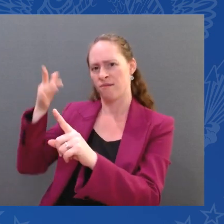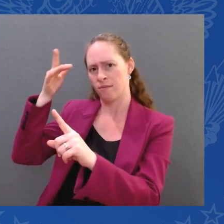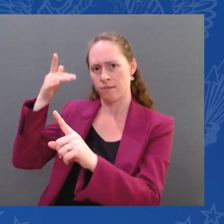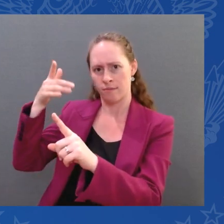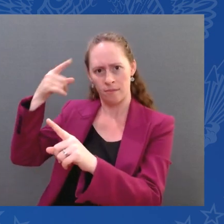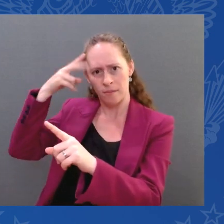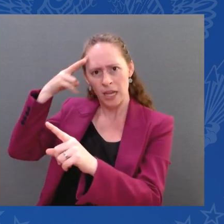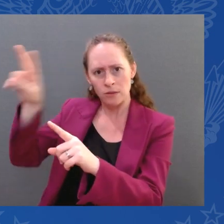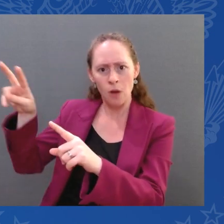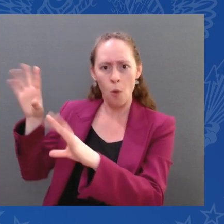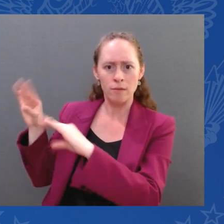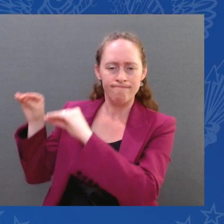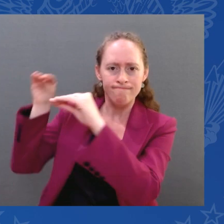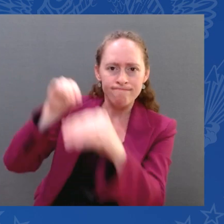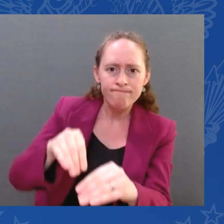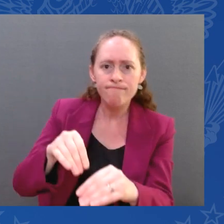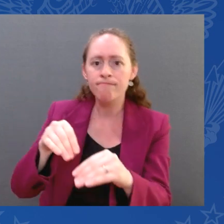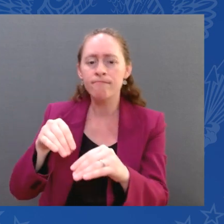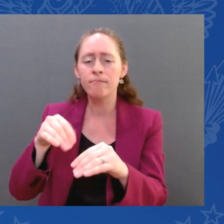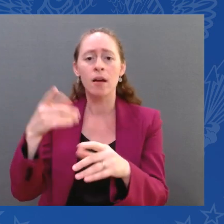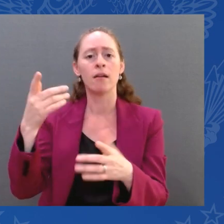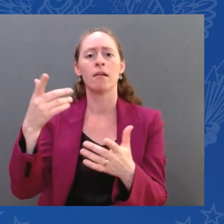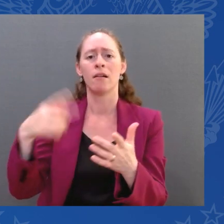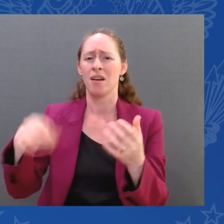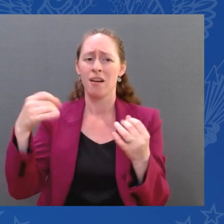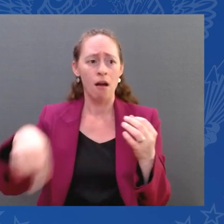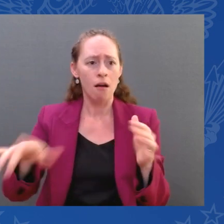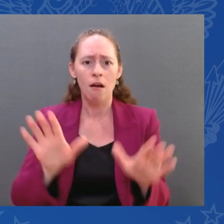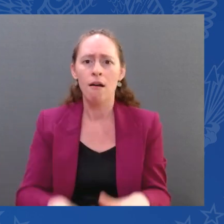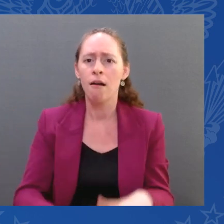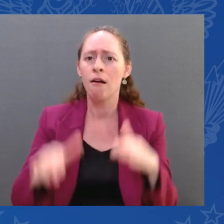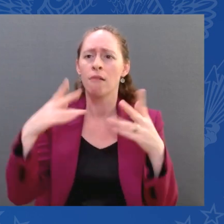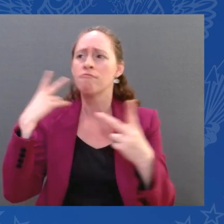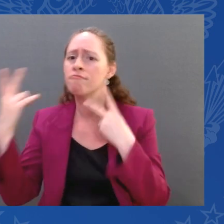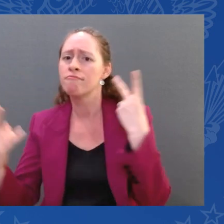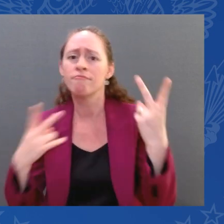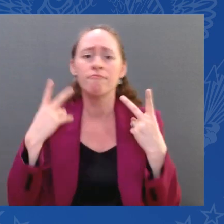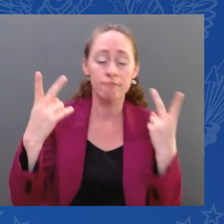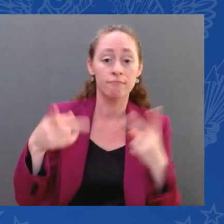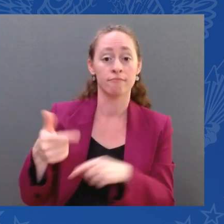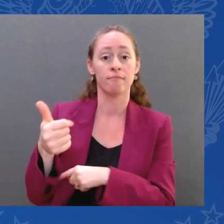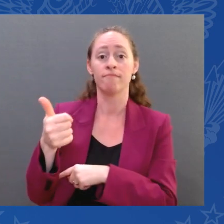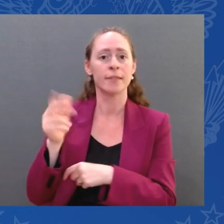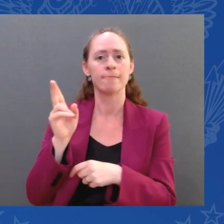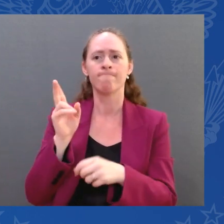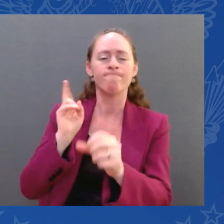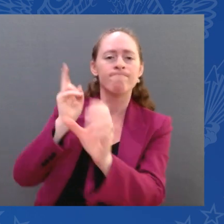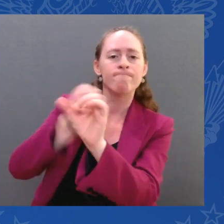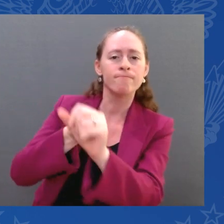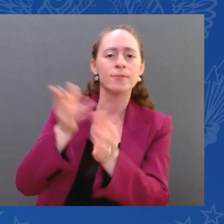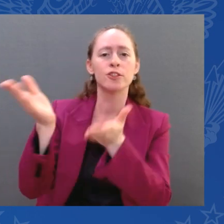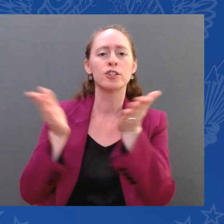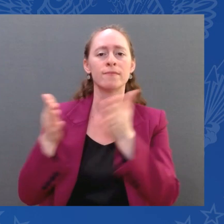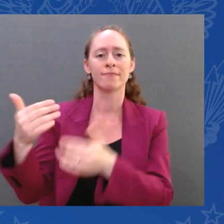He served with honor in the United States Air Force, then turned a small civil rights group into one of the nation's most important ones.